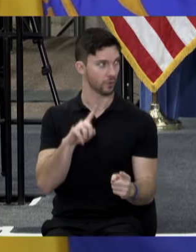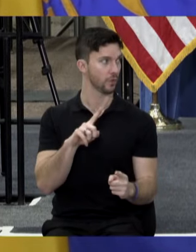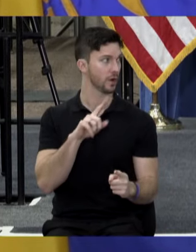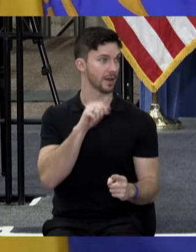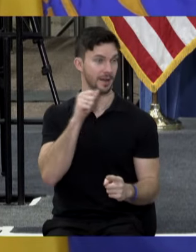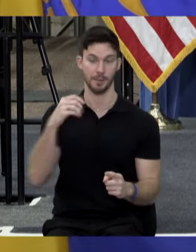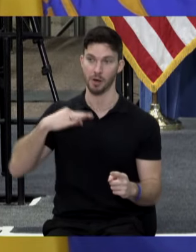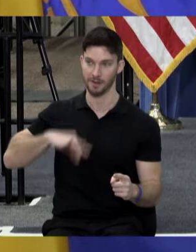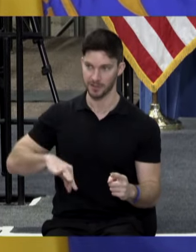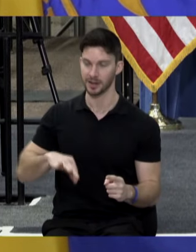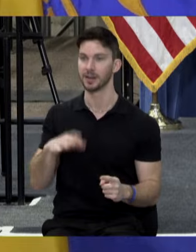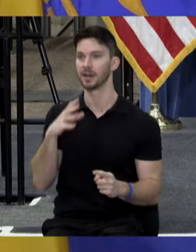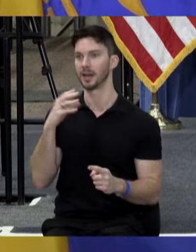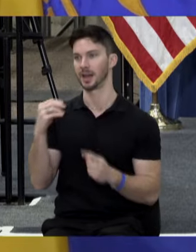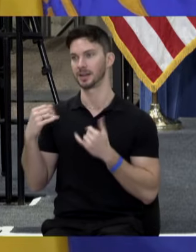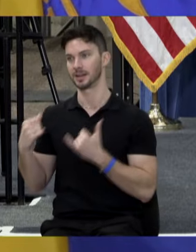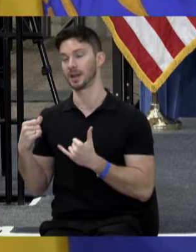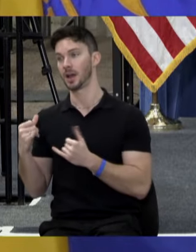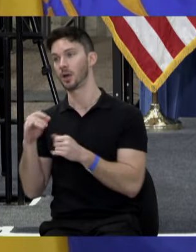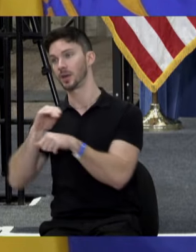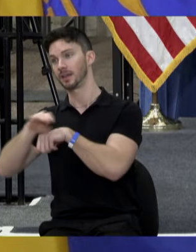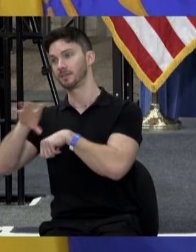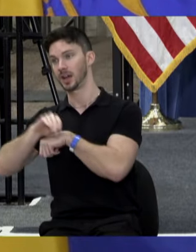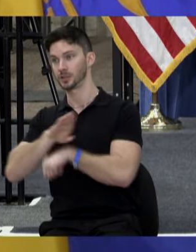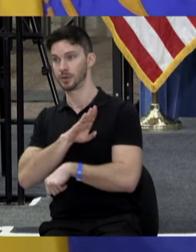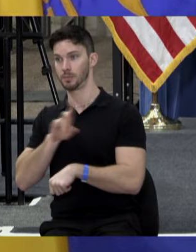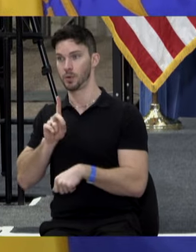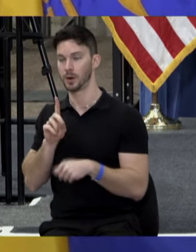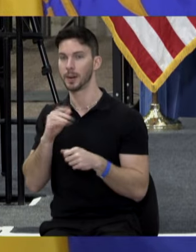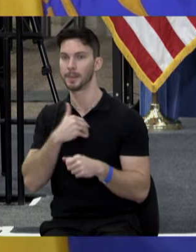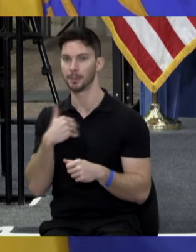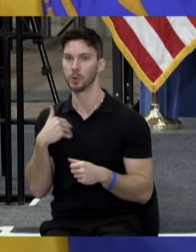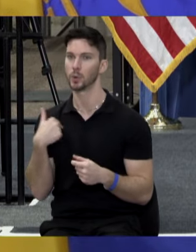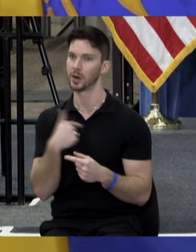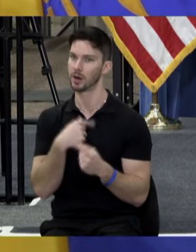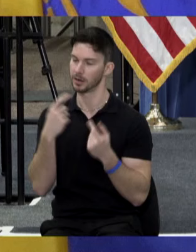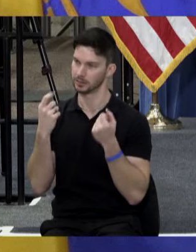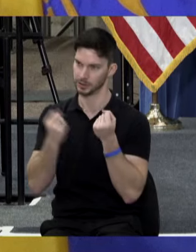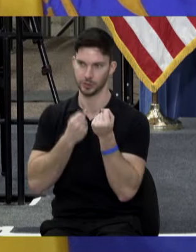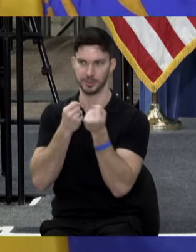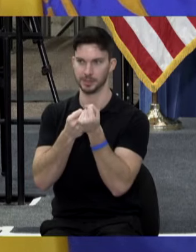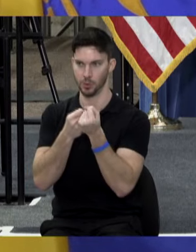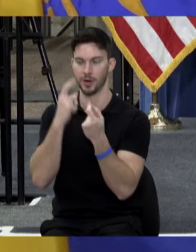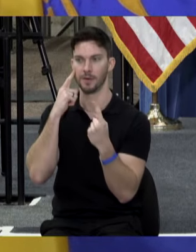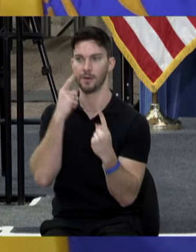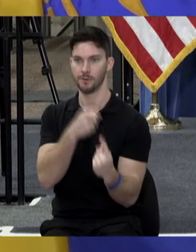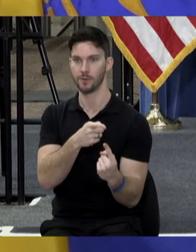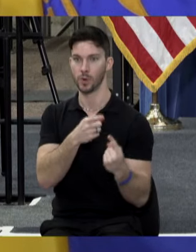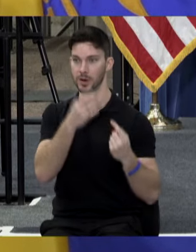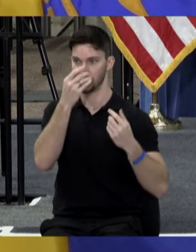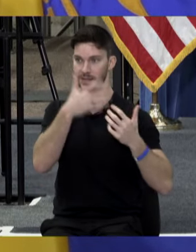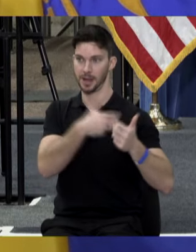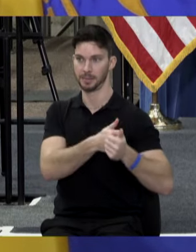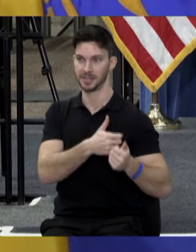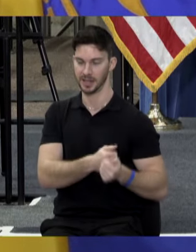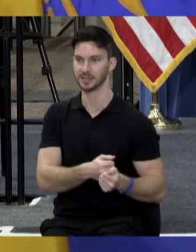current advisory board member, we are extremely supportive of the recommendations Wendy shared and the updates regarding the advisory council to